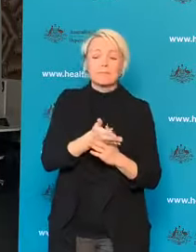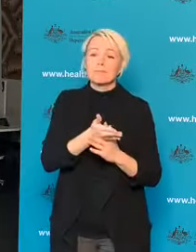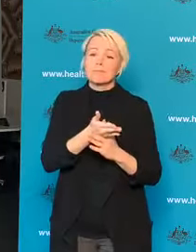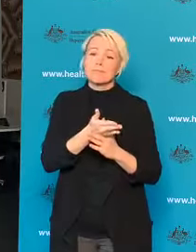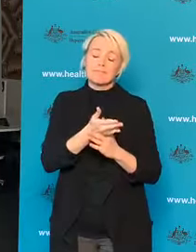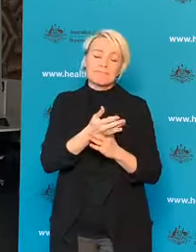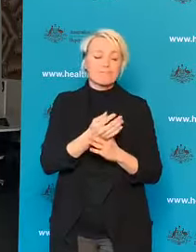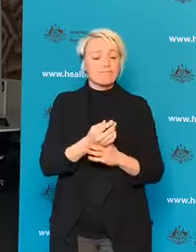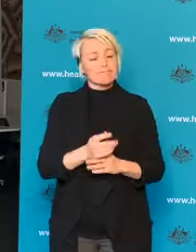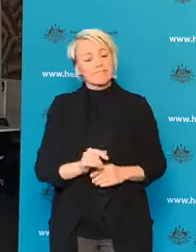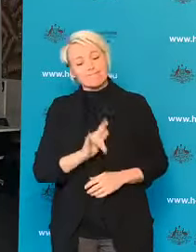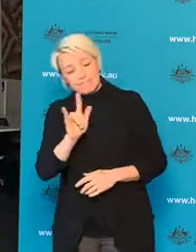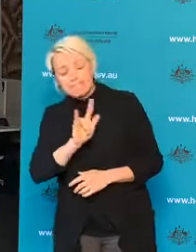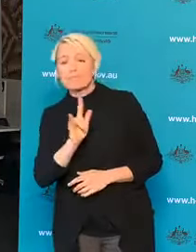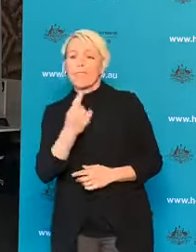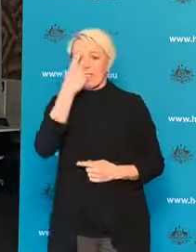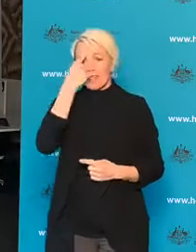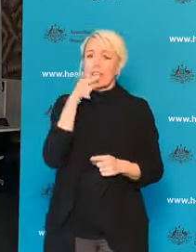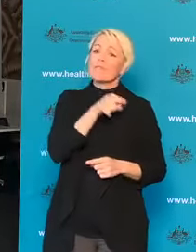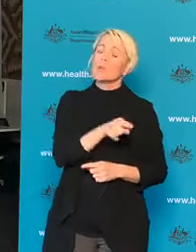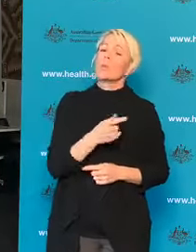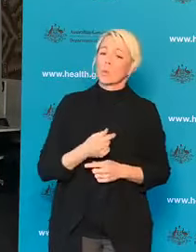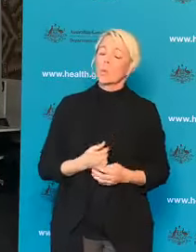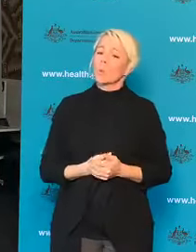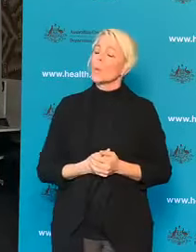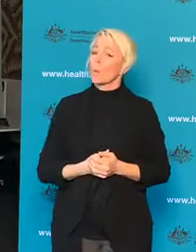support can make a big difference to our family members